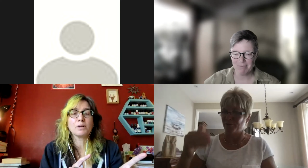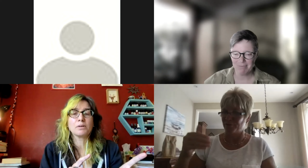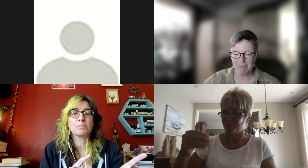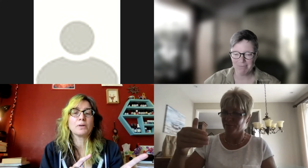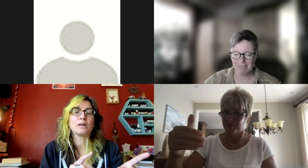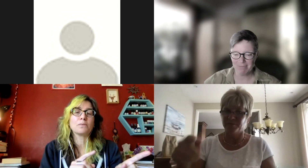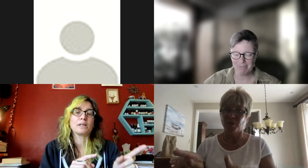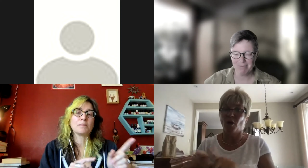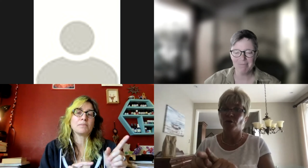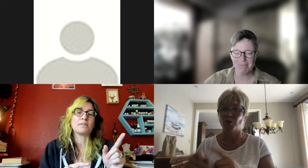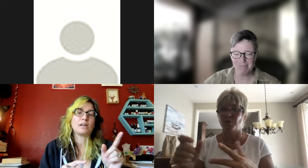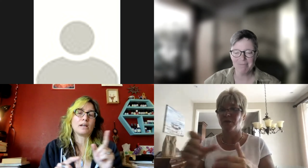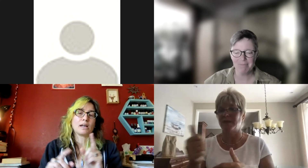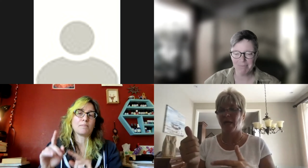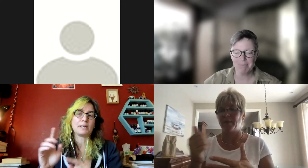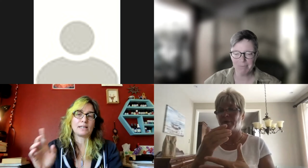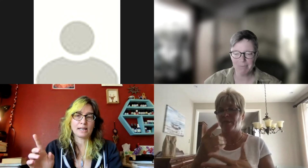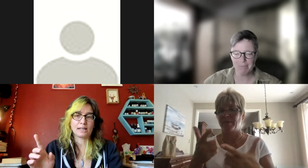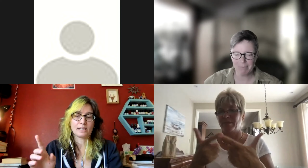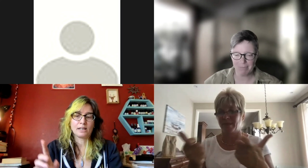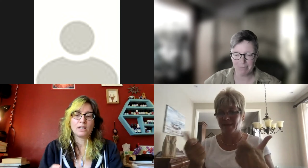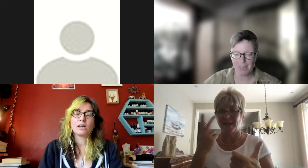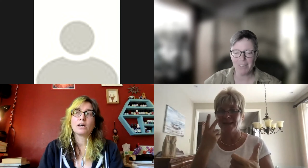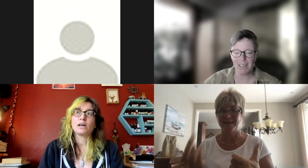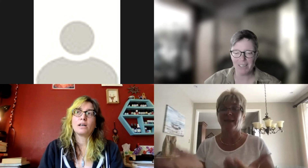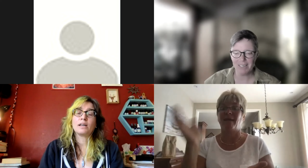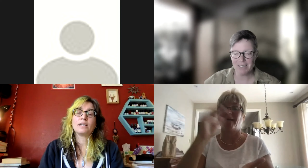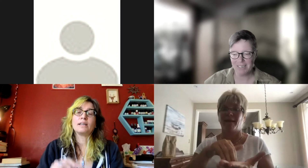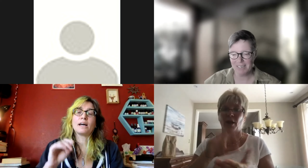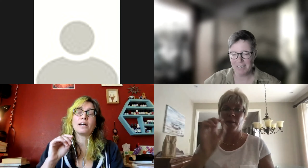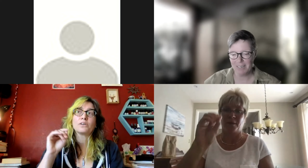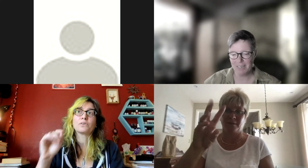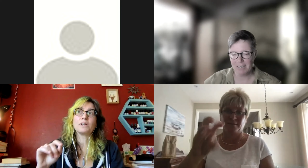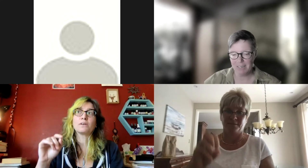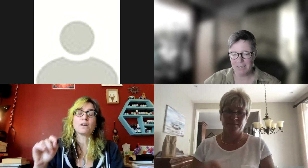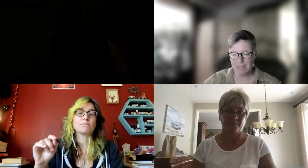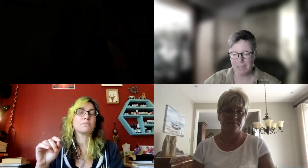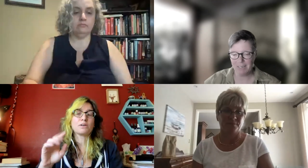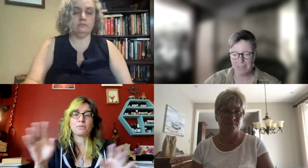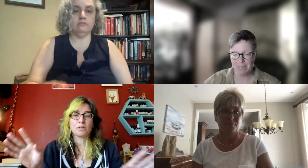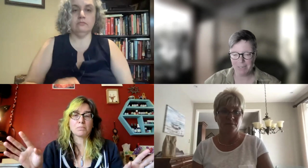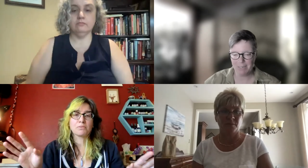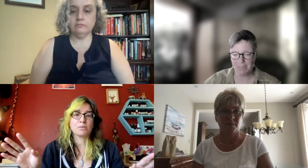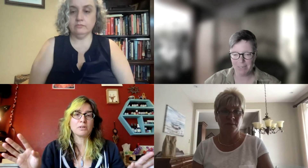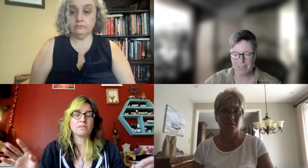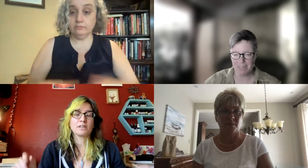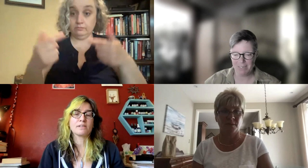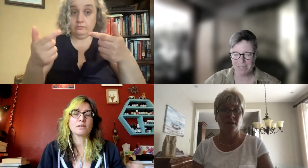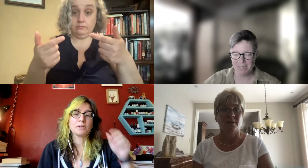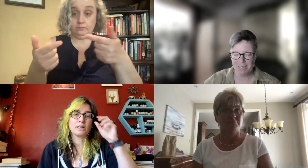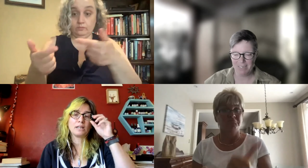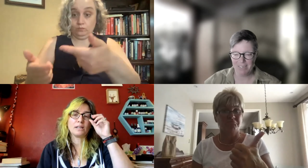to point out that I'm seeing happening again. Jutta Treviranus: Okay. Wendy Chisholm: I agree there are definitely performative accessibility,